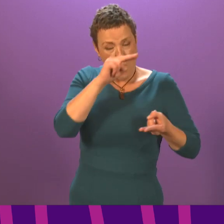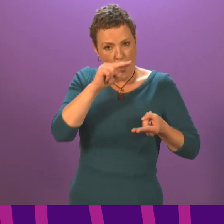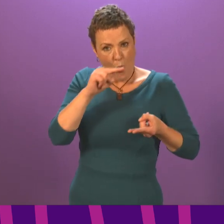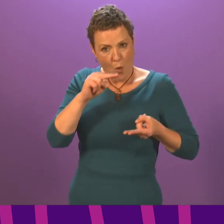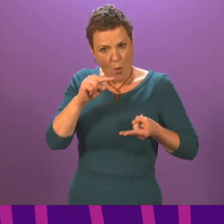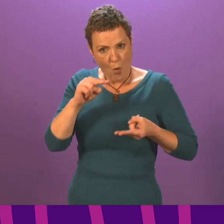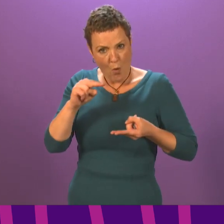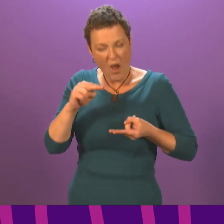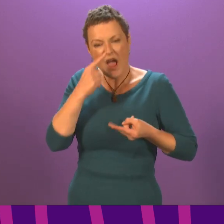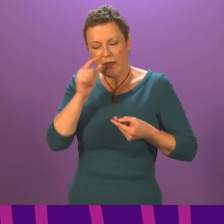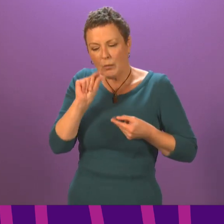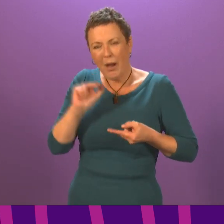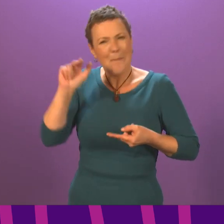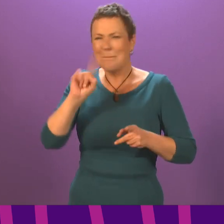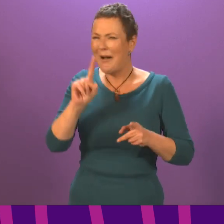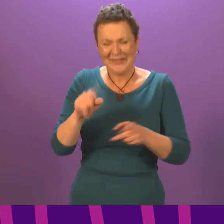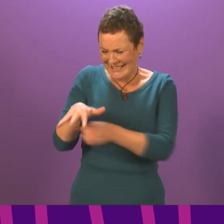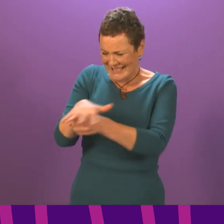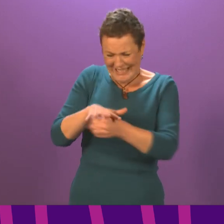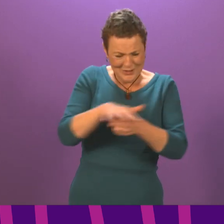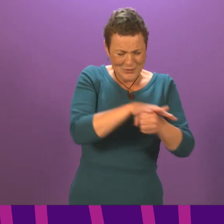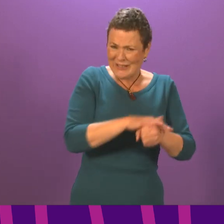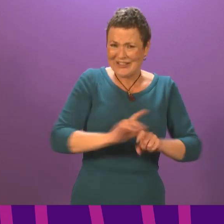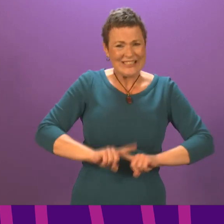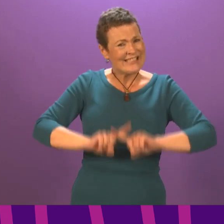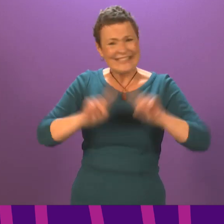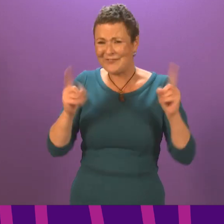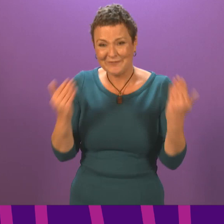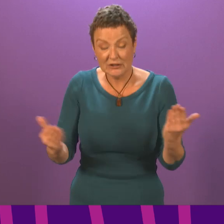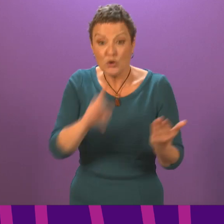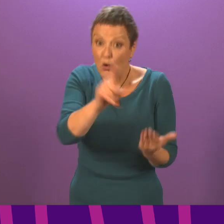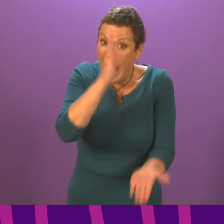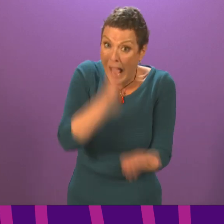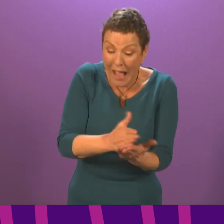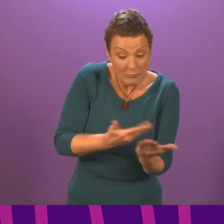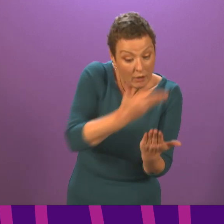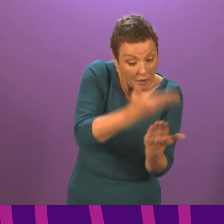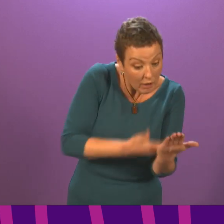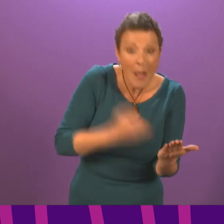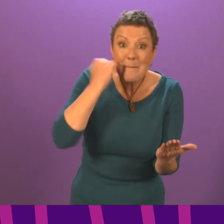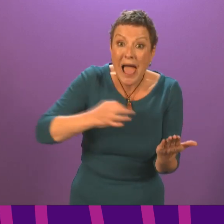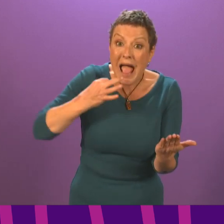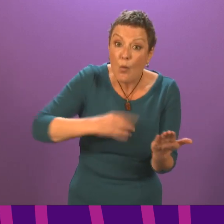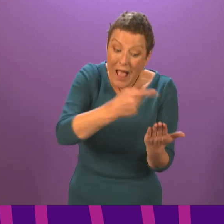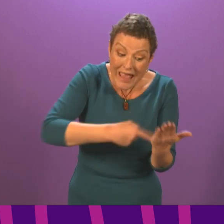The two areas are coming from different positions. We need to continue to apply judgment about